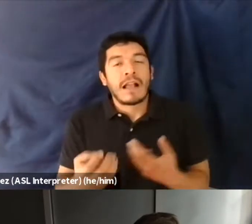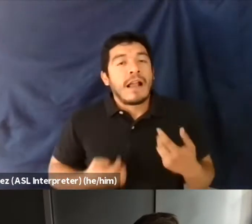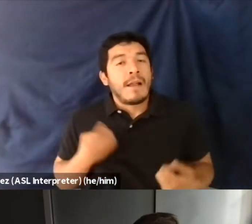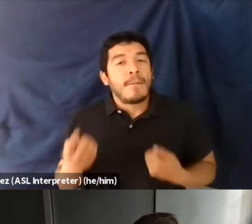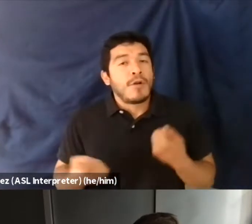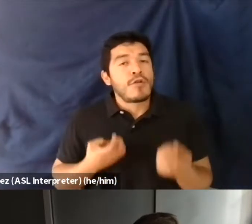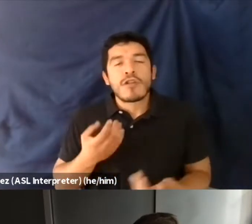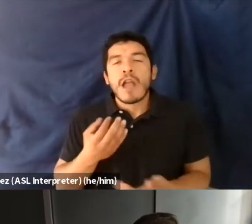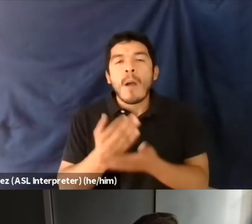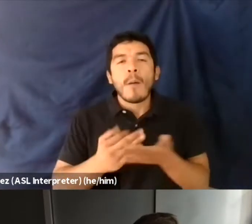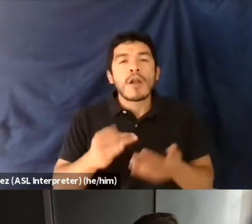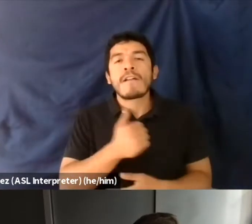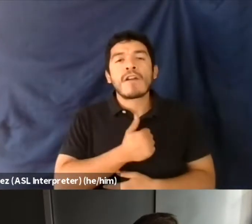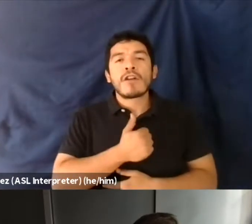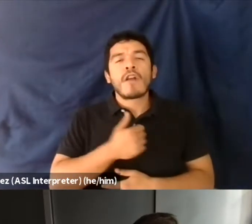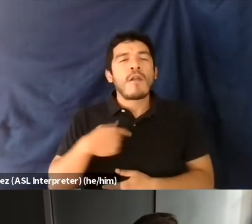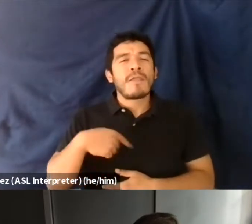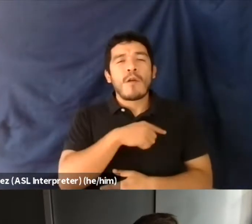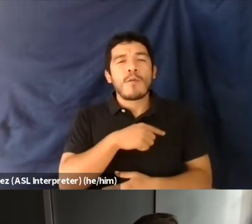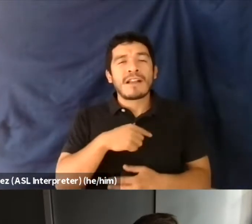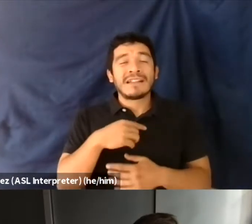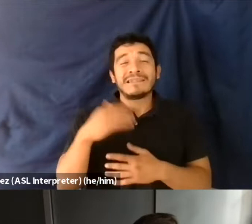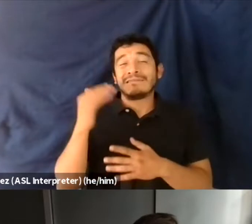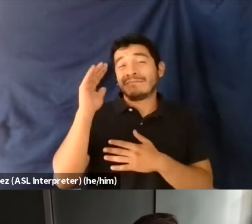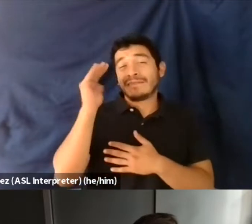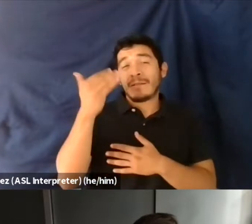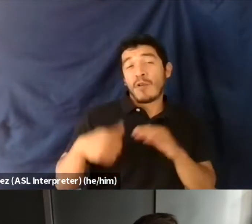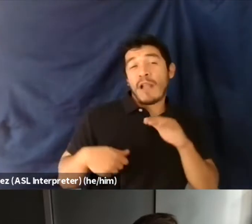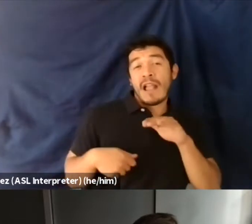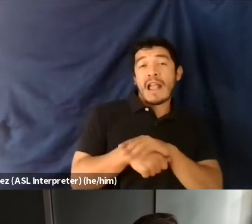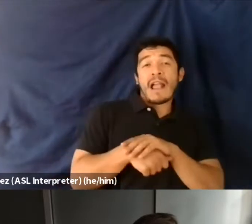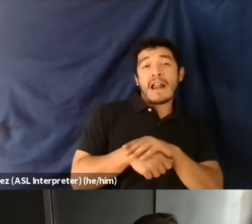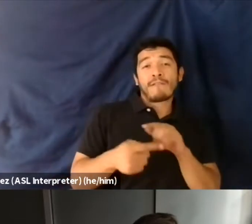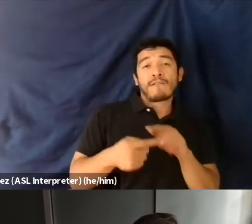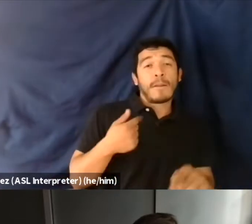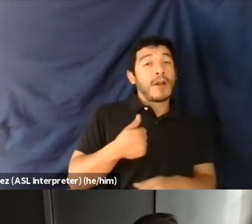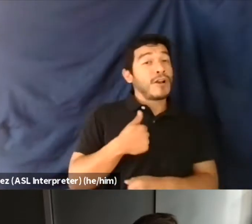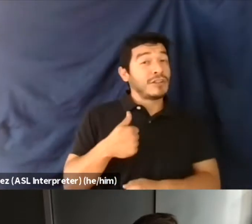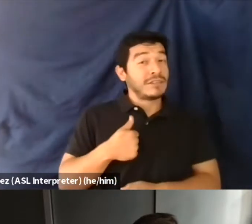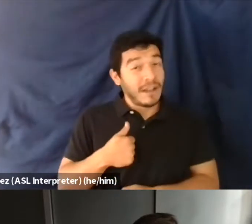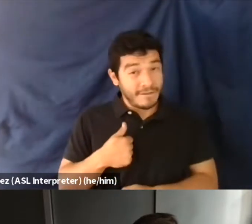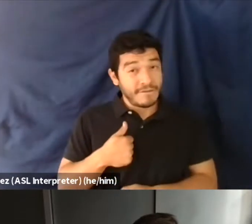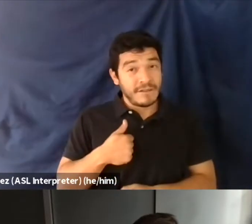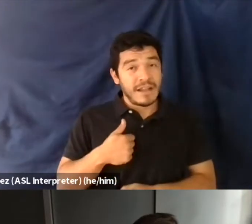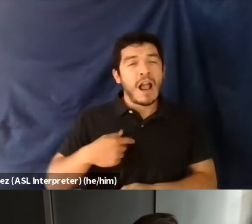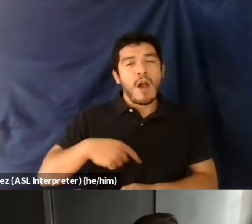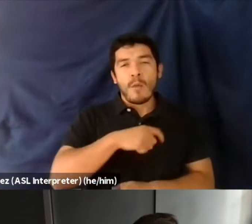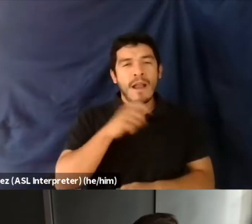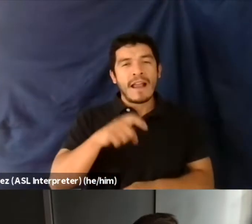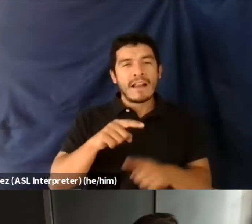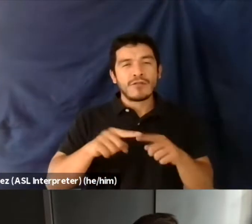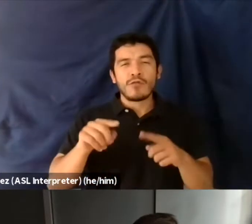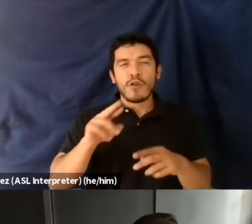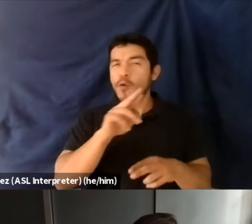that we have been hiding from ourselves or that we need to be re-imagined within ourselves.